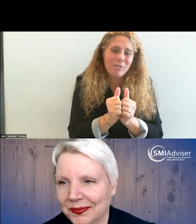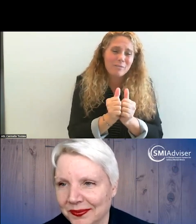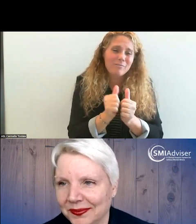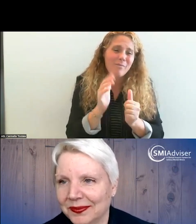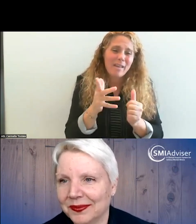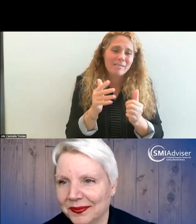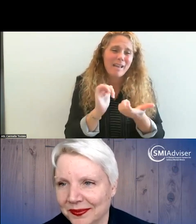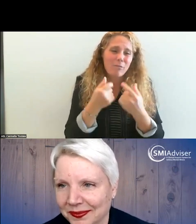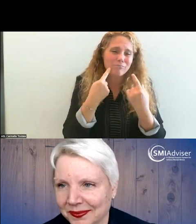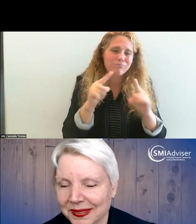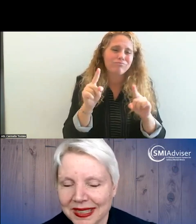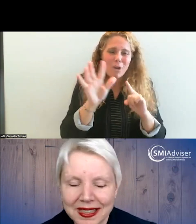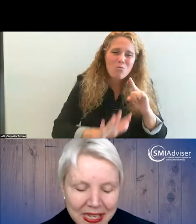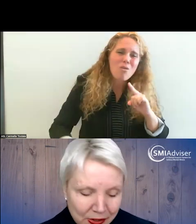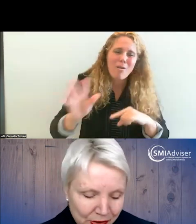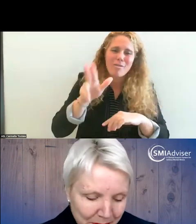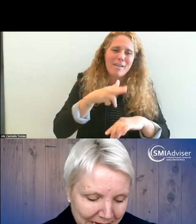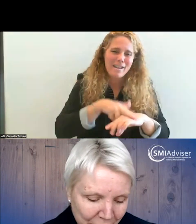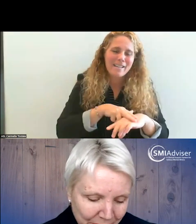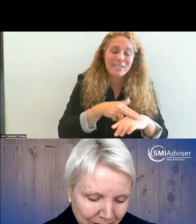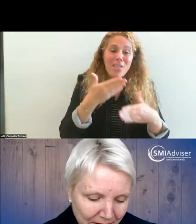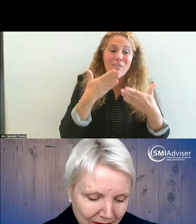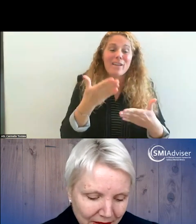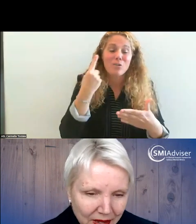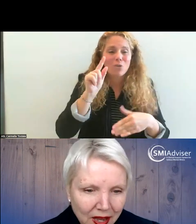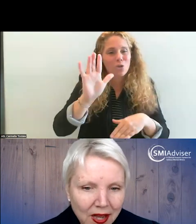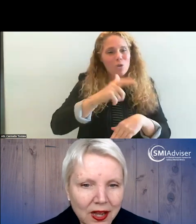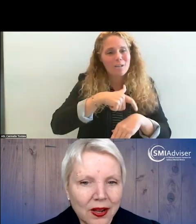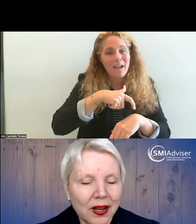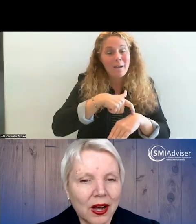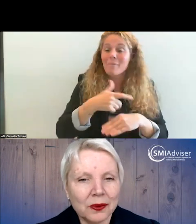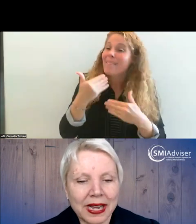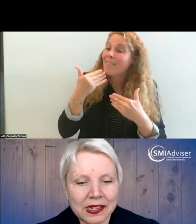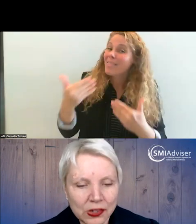THANK YOU ALL FOR YOUR TIME. THANK YOU.